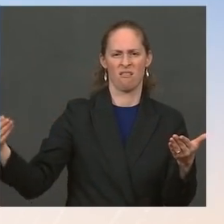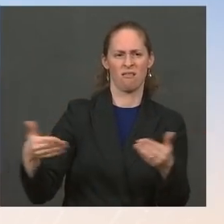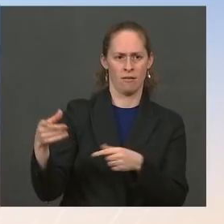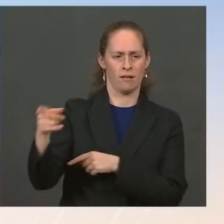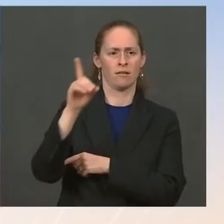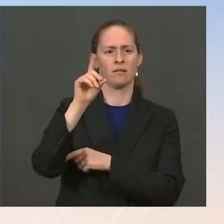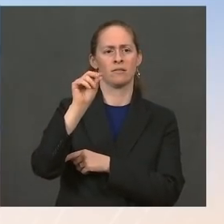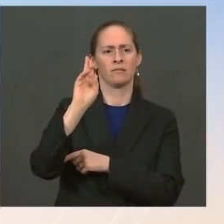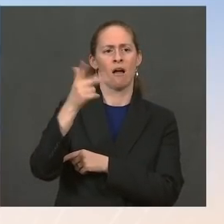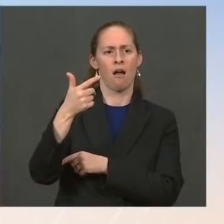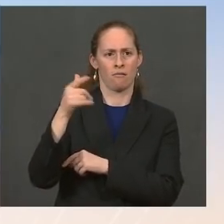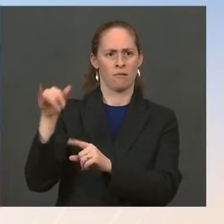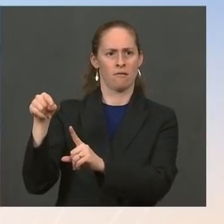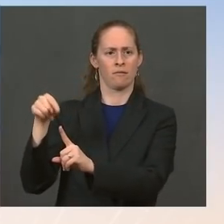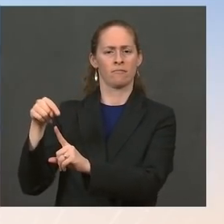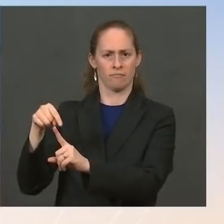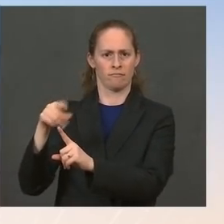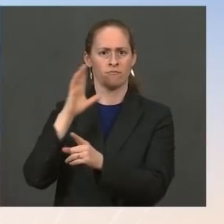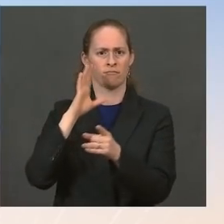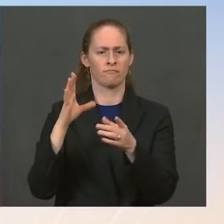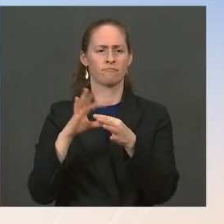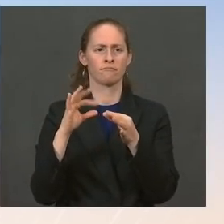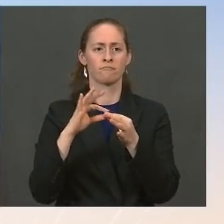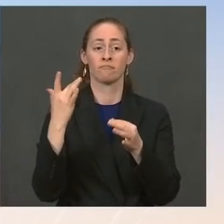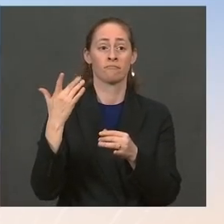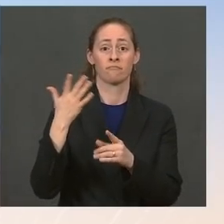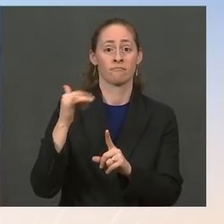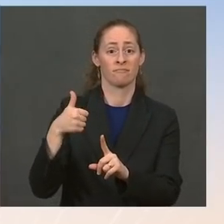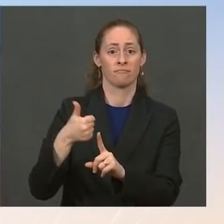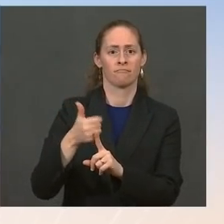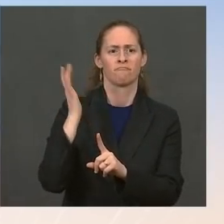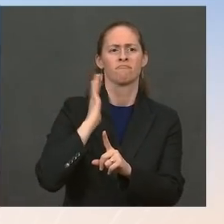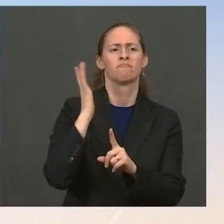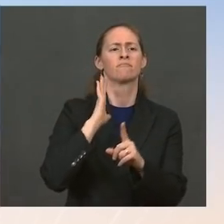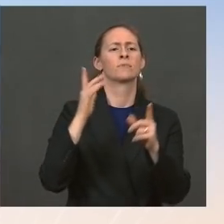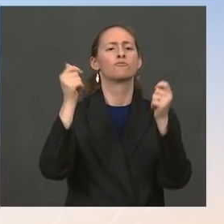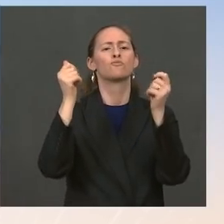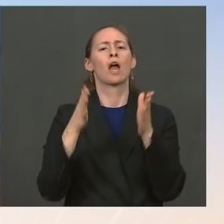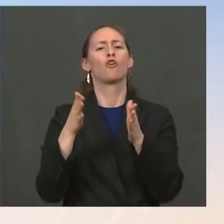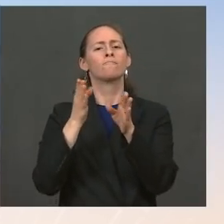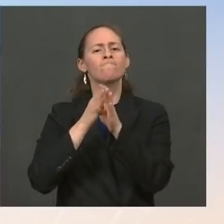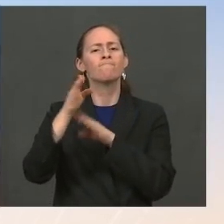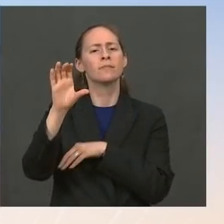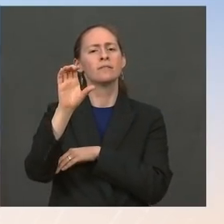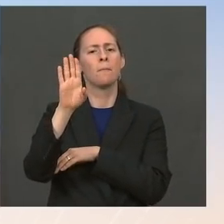who directed the CBO from 2009 to 2015, said estimating the returns on additional IRS enforcement